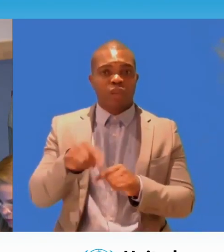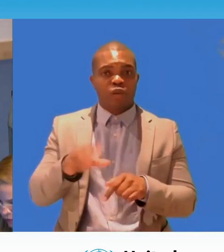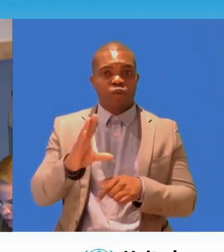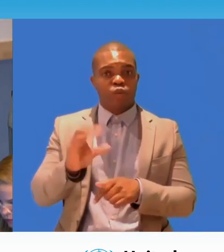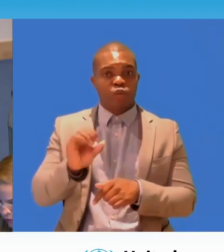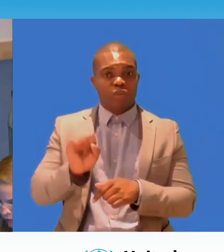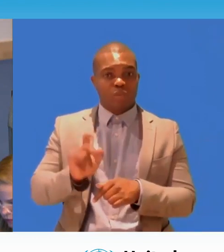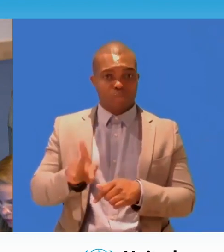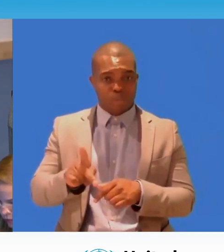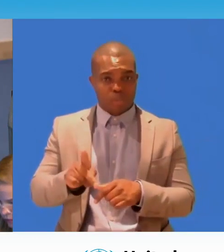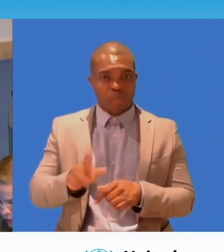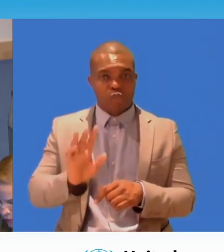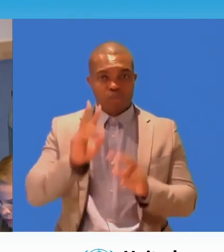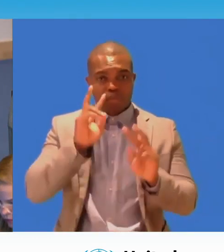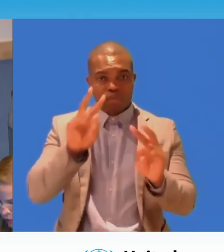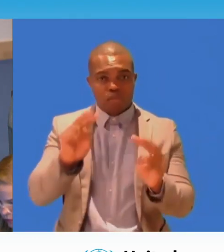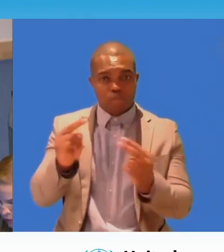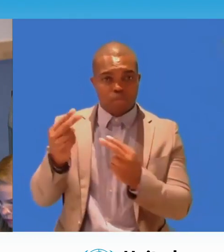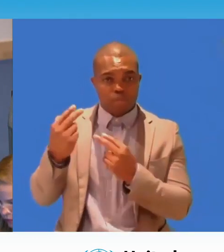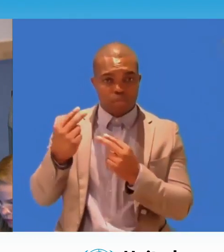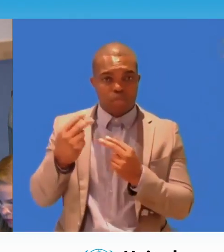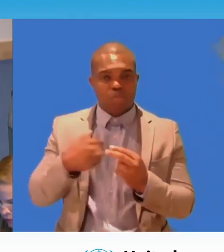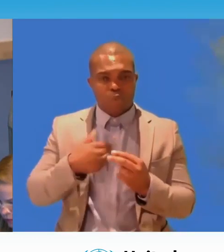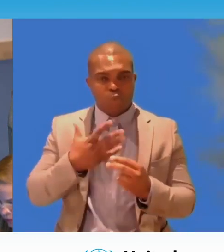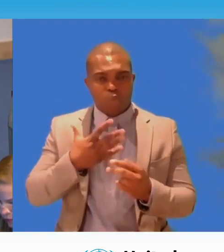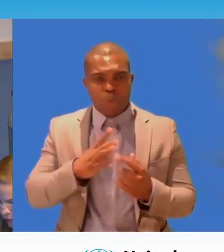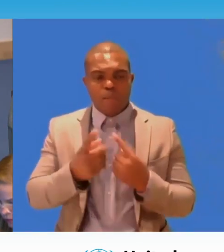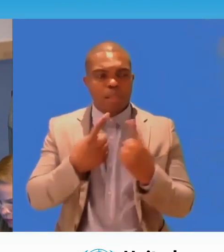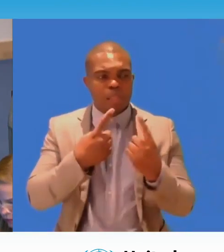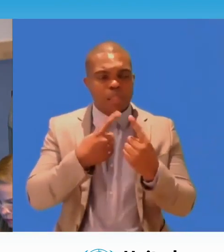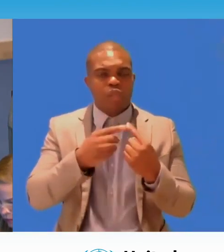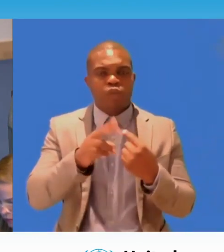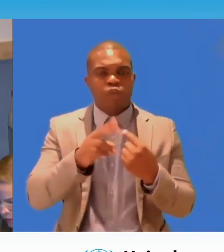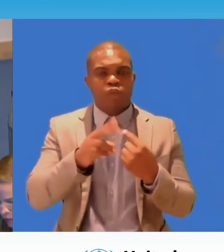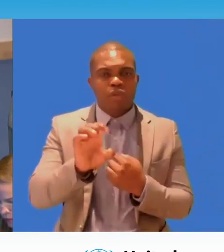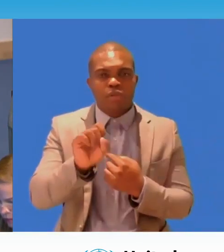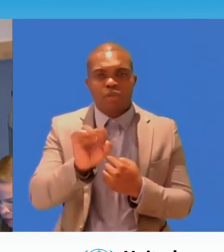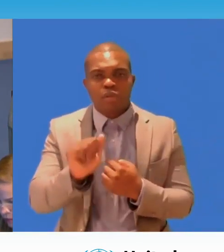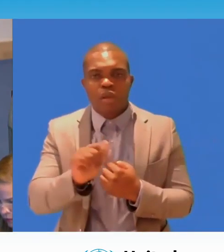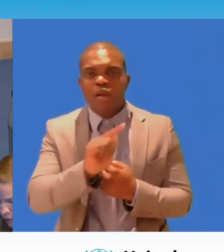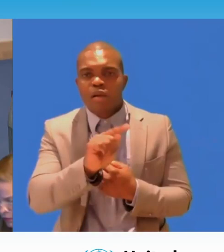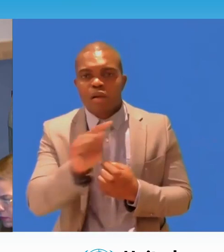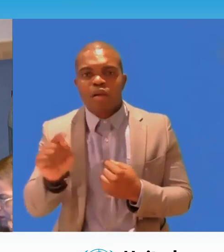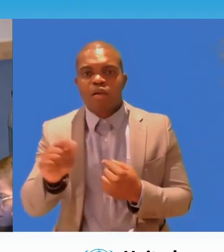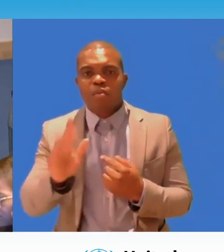energies particularly also going forward and I and I heard um Charlotte McCain speaking very